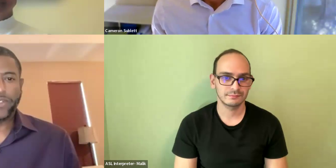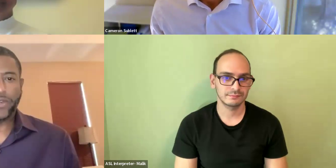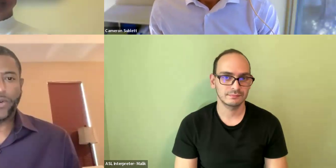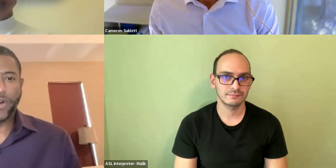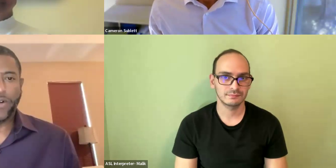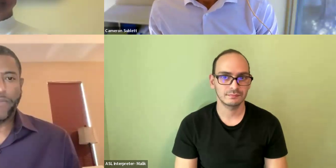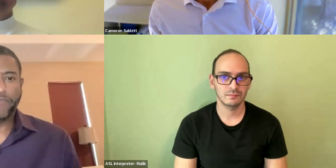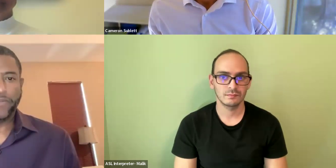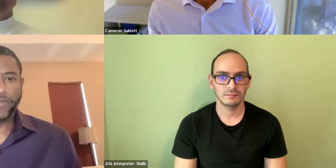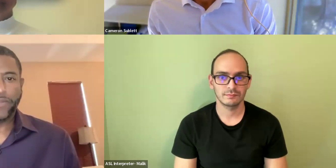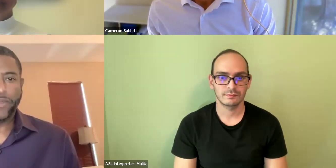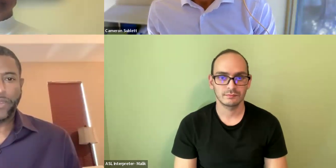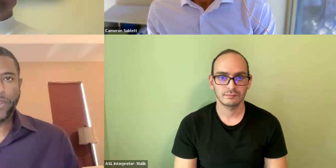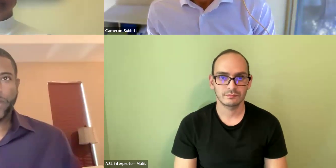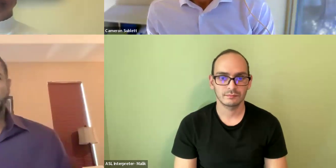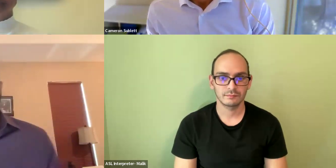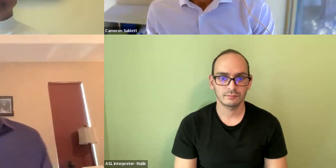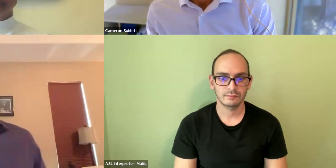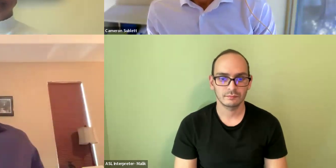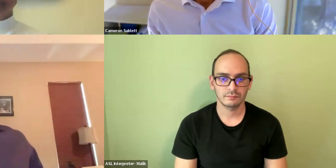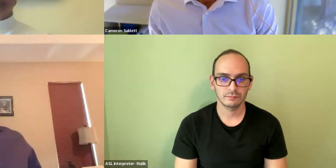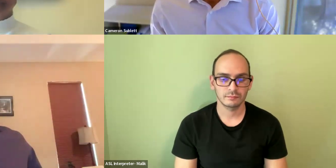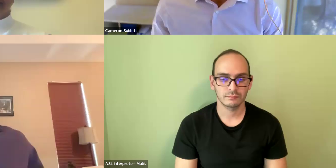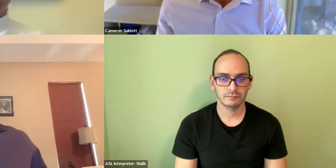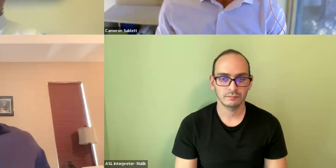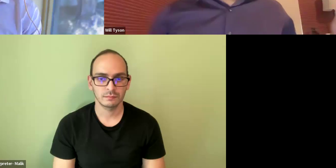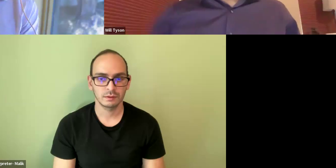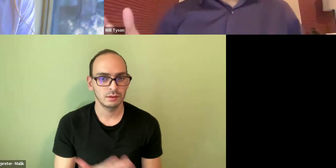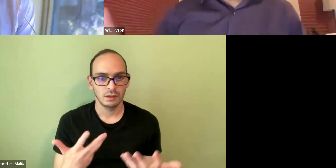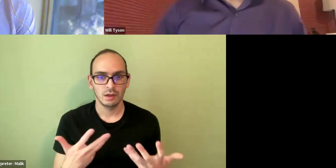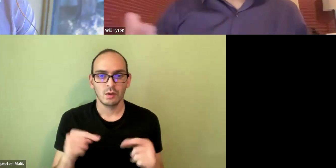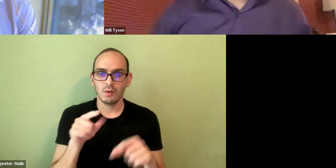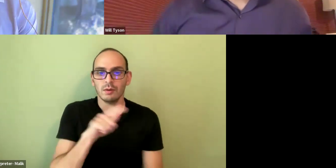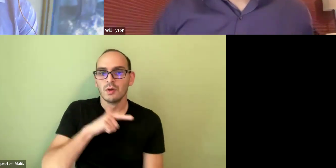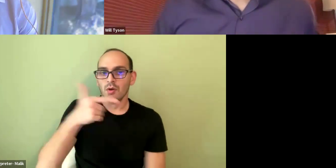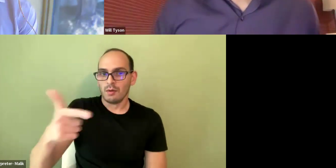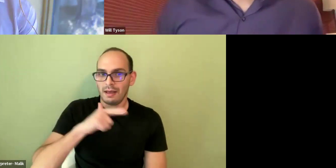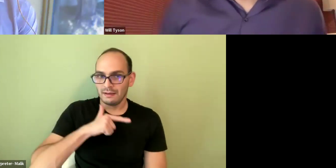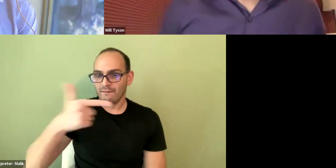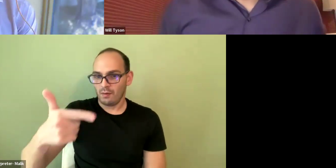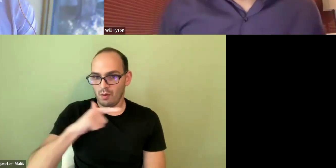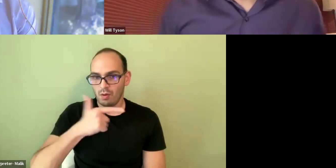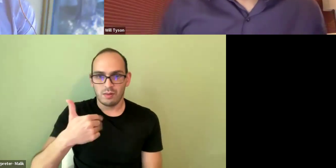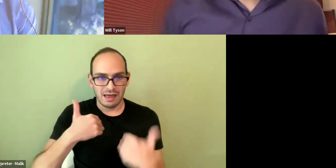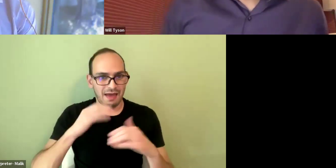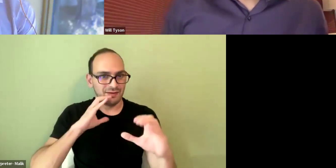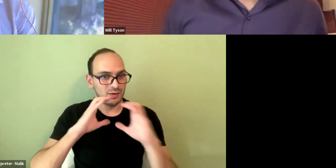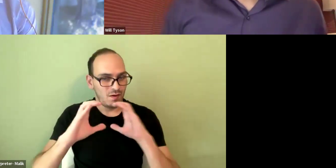Alright so we are going to be going back and forth here and calving how conversation.